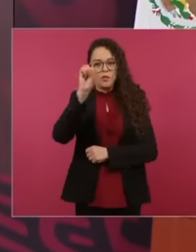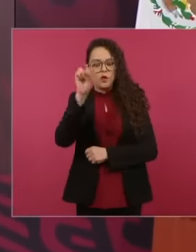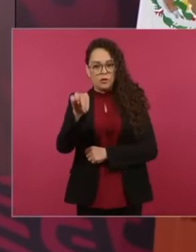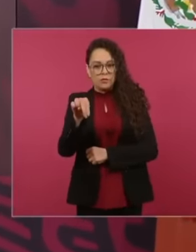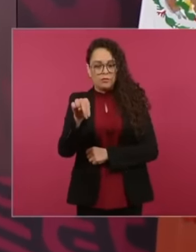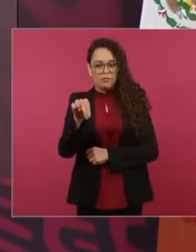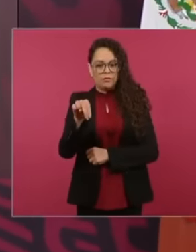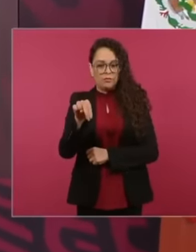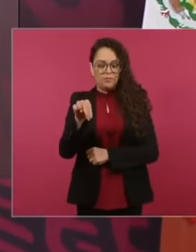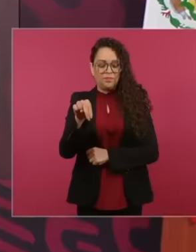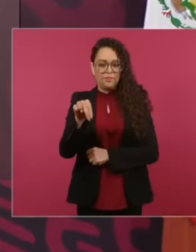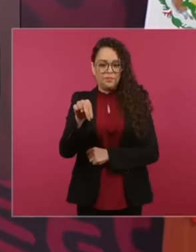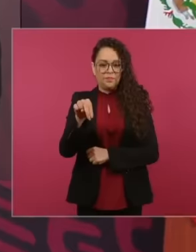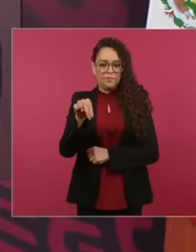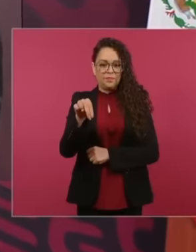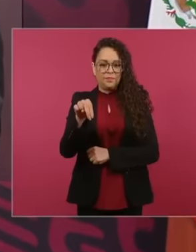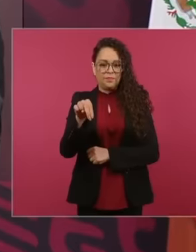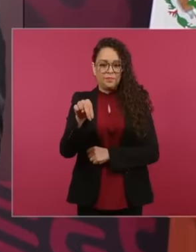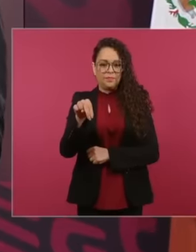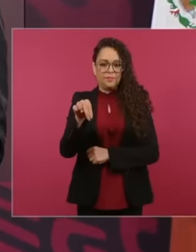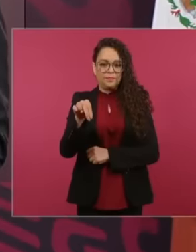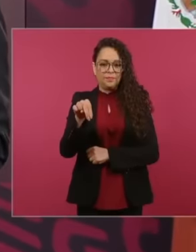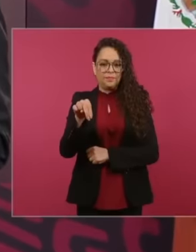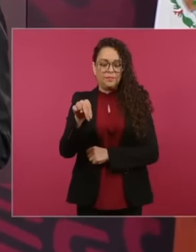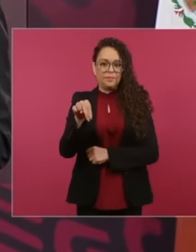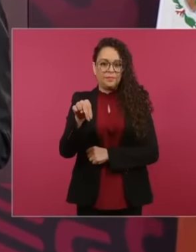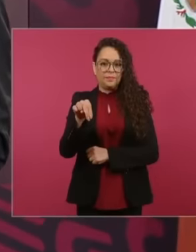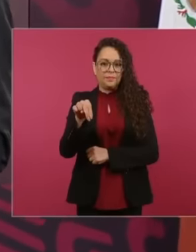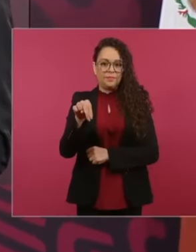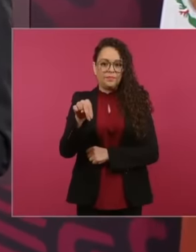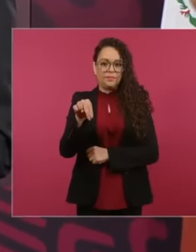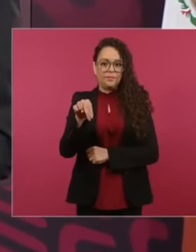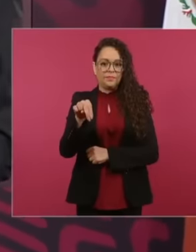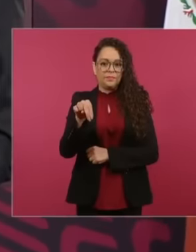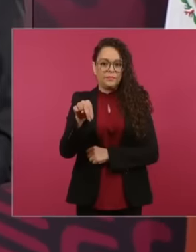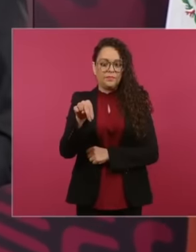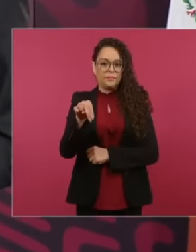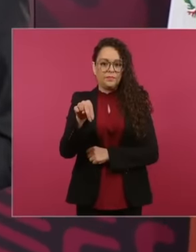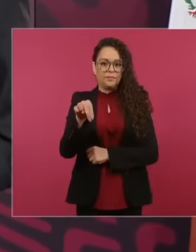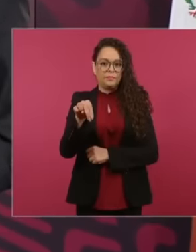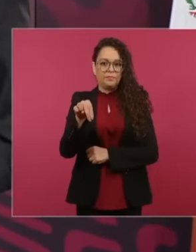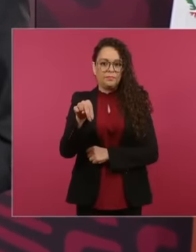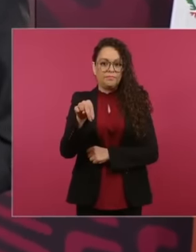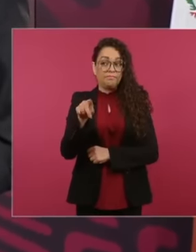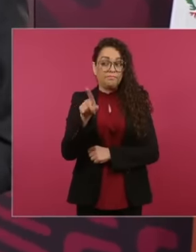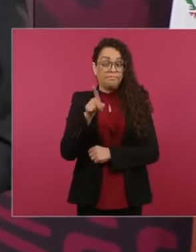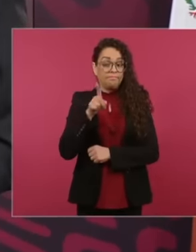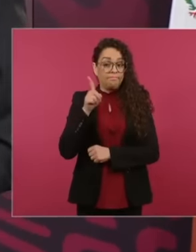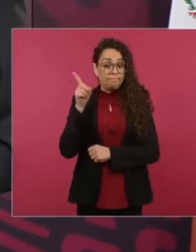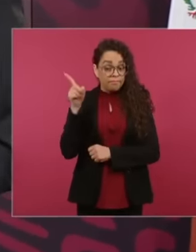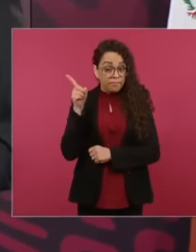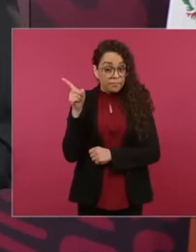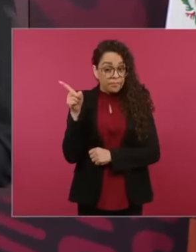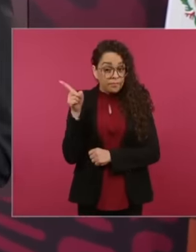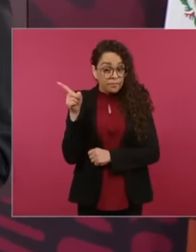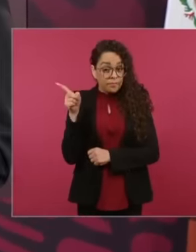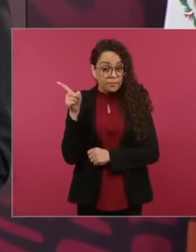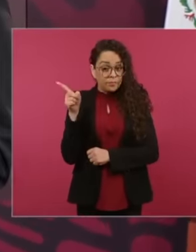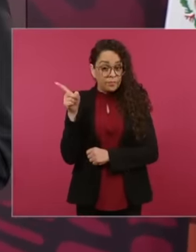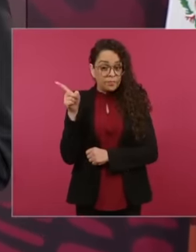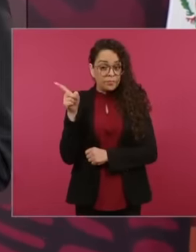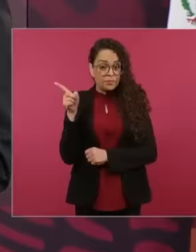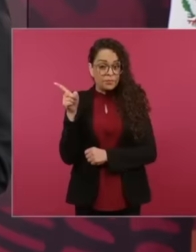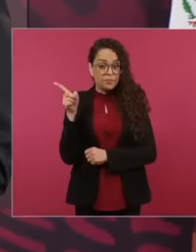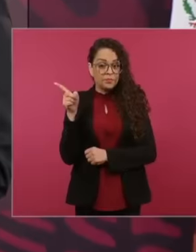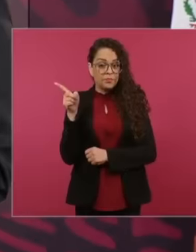eh of uh presidents and